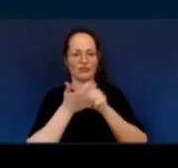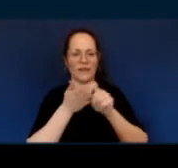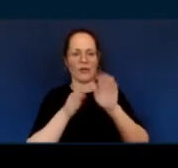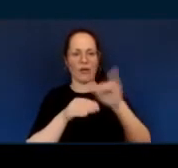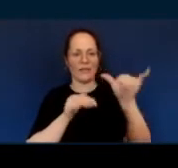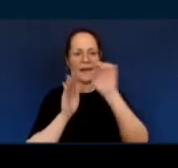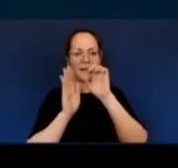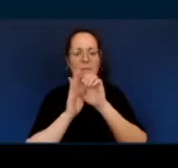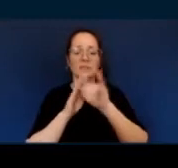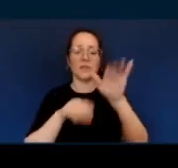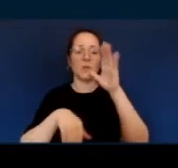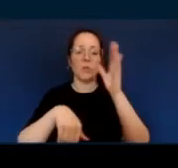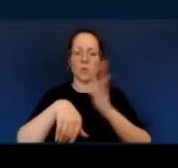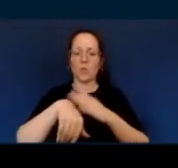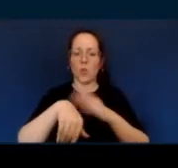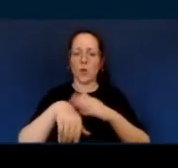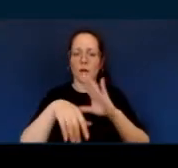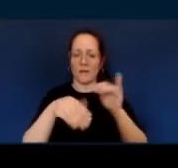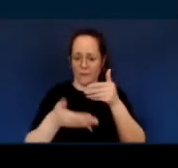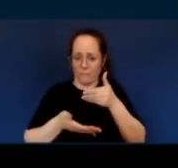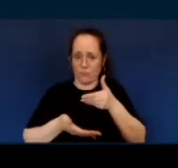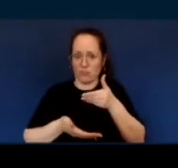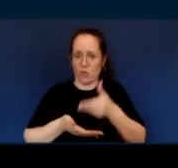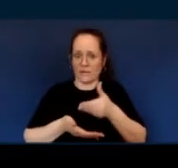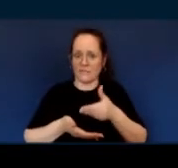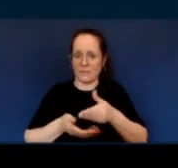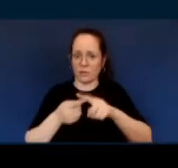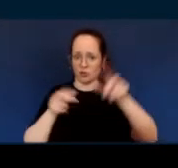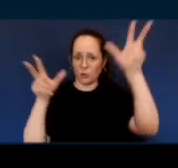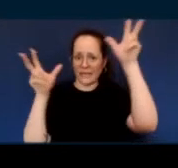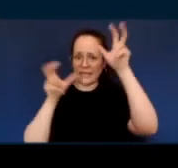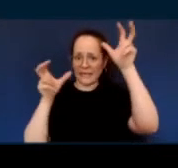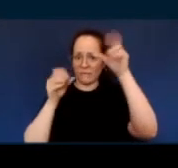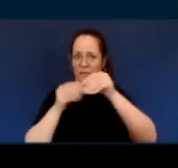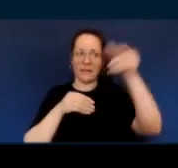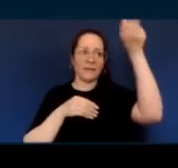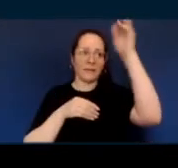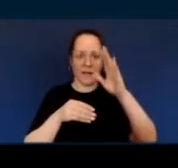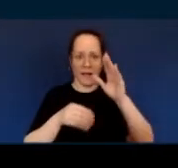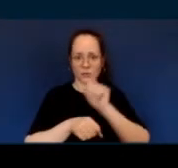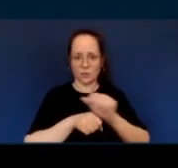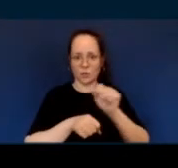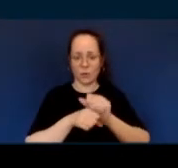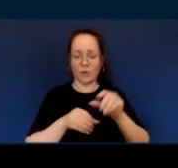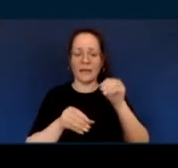WORN OF THE PROXIMITY OF EVIL IN ALL OF GOD'S HANDIWORK, UNDER THAT FLAP YOU WORK YOUR WAY TO